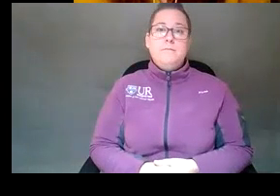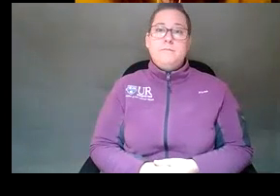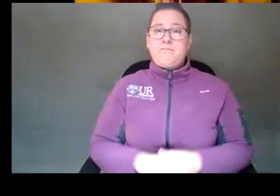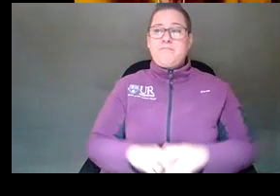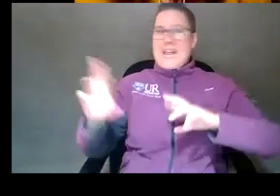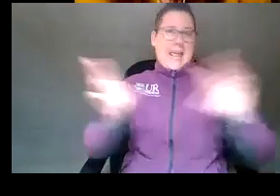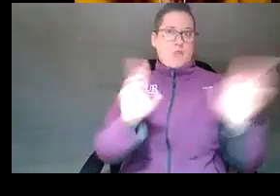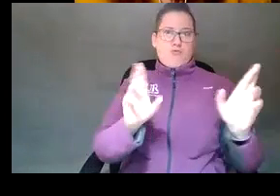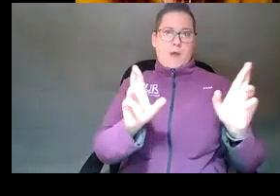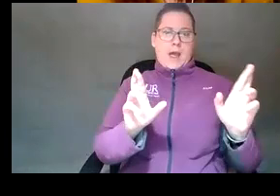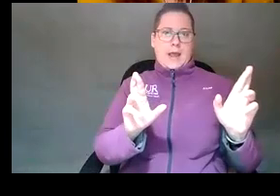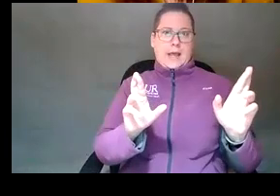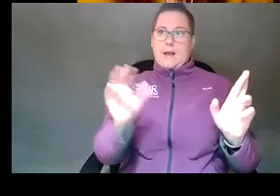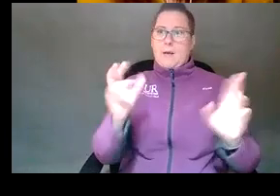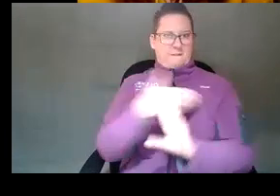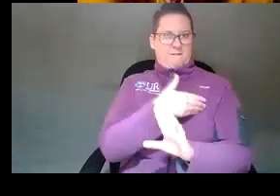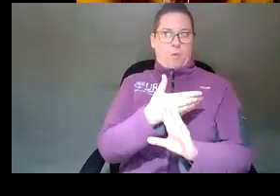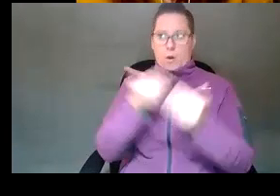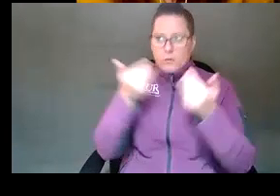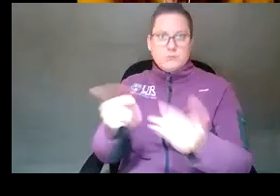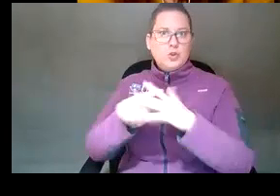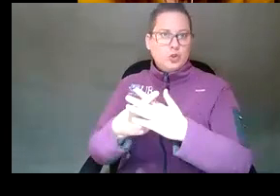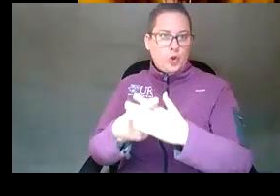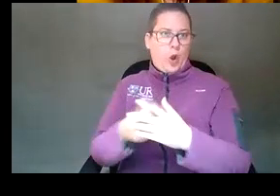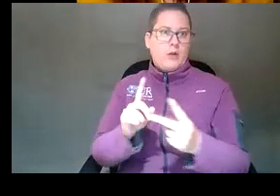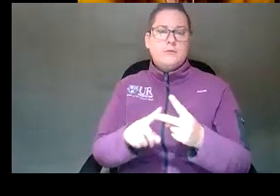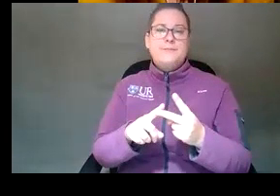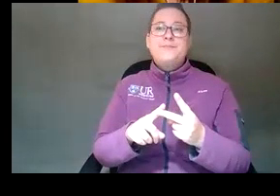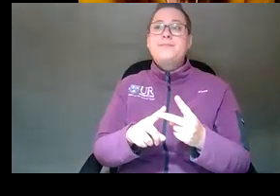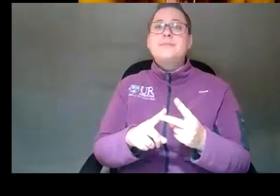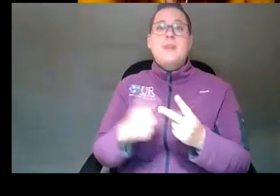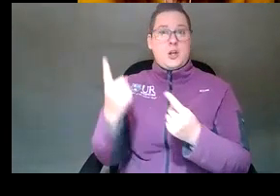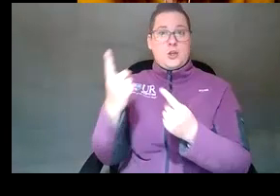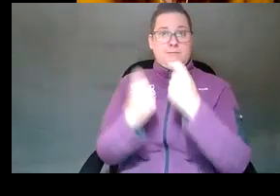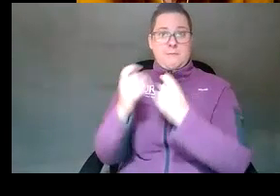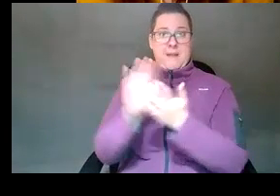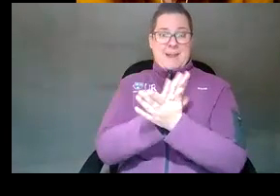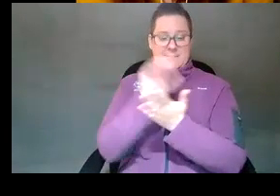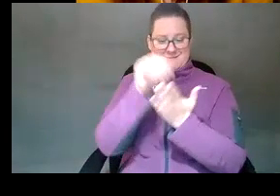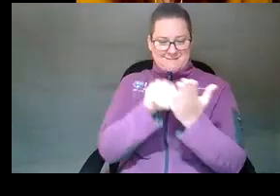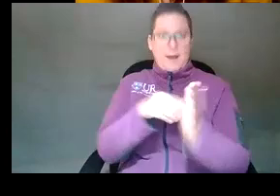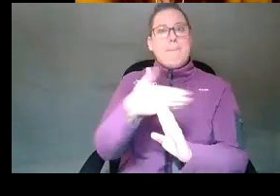in-person appointment completing questionnaires prior to visits these can all really help